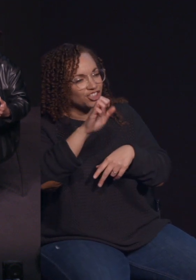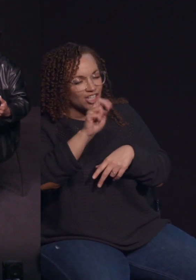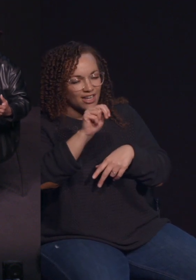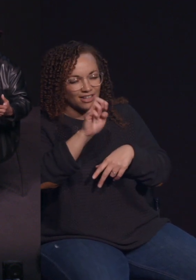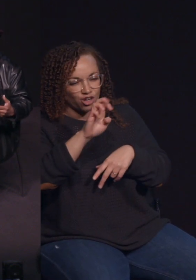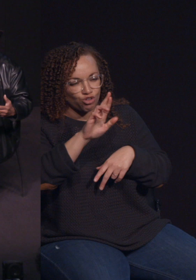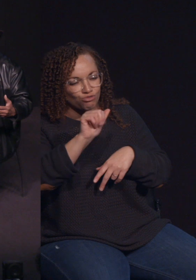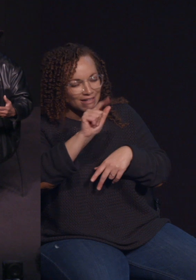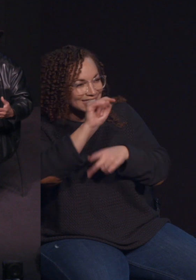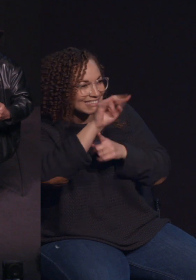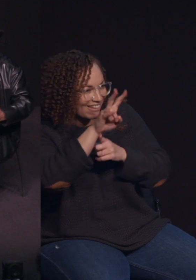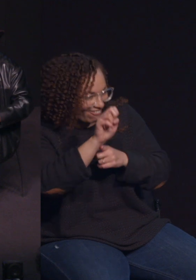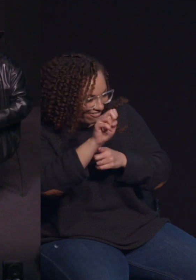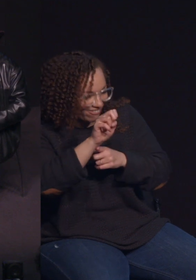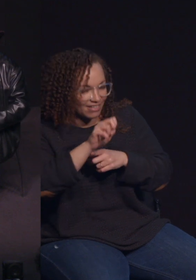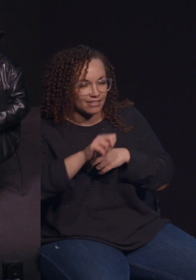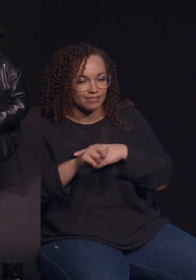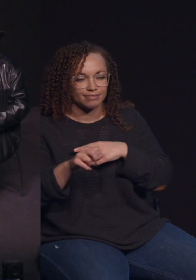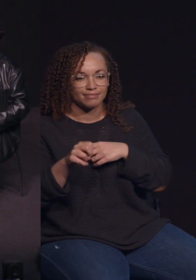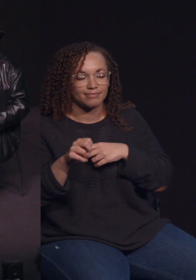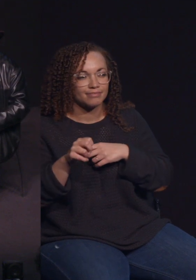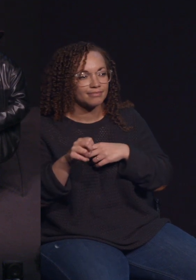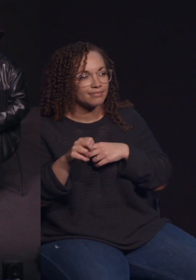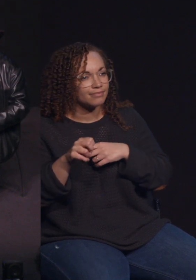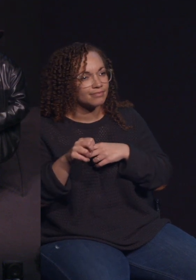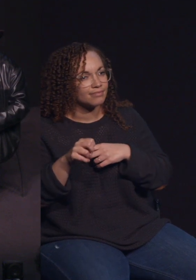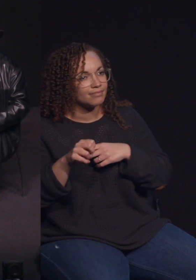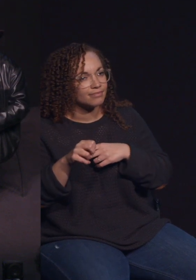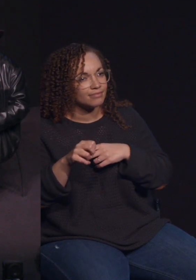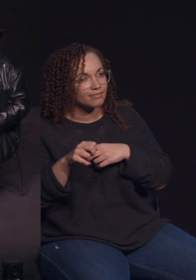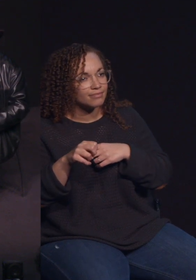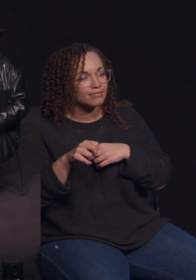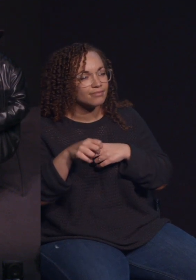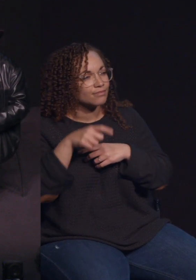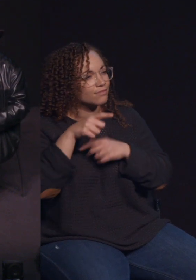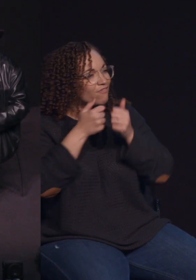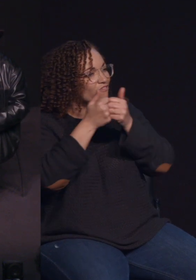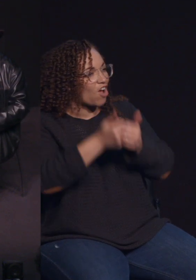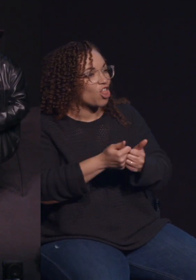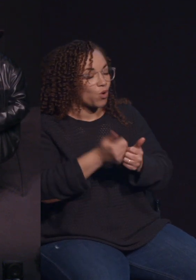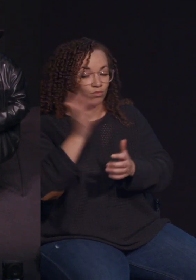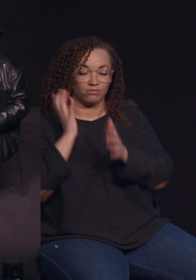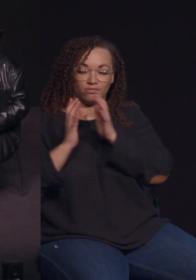Whether you know it or not, it's-- you're going back to Dr. Jawa Chicago,